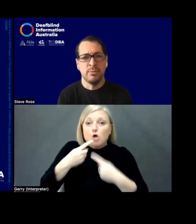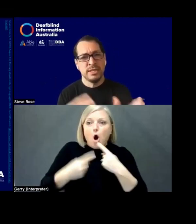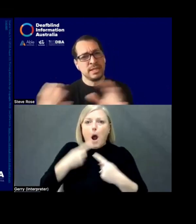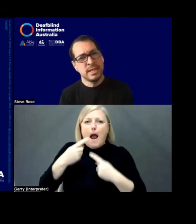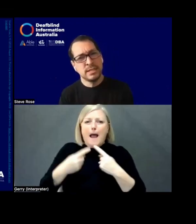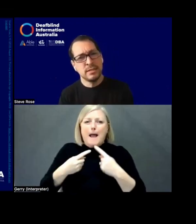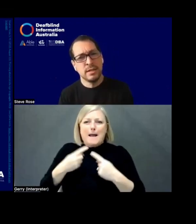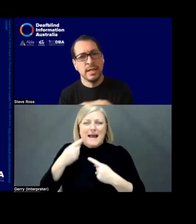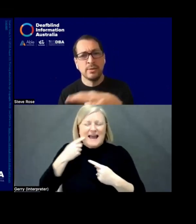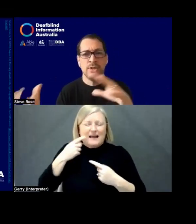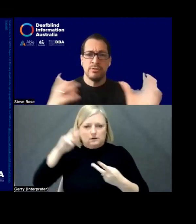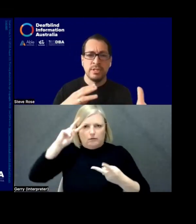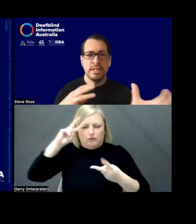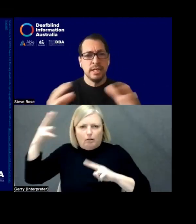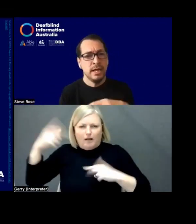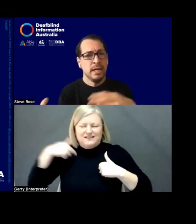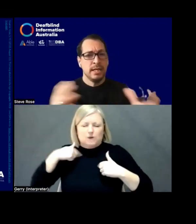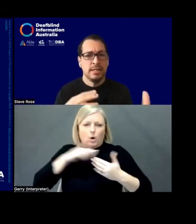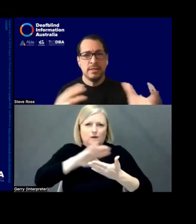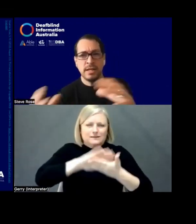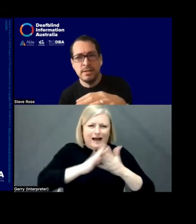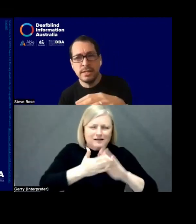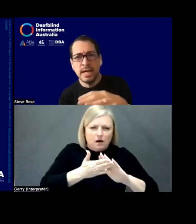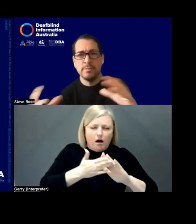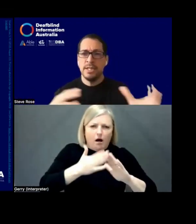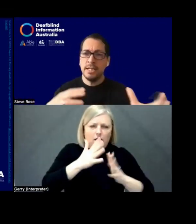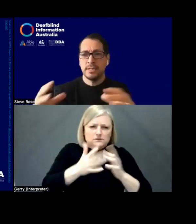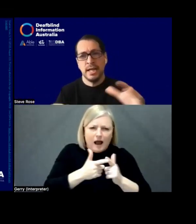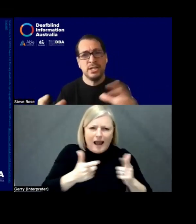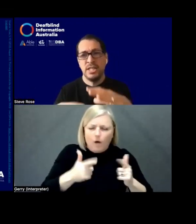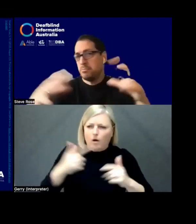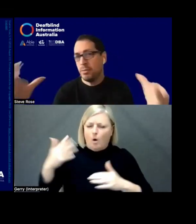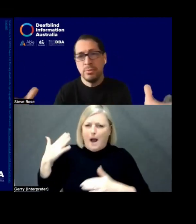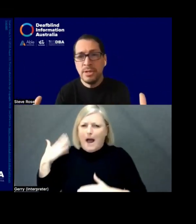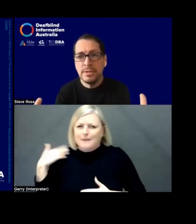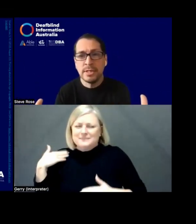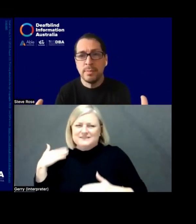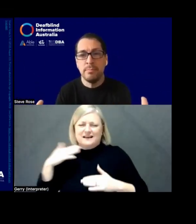it's like, is it tactile sign language or is it that they're using haptics? And actually, they're probably using a bit